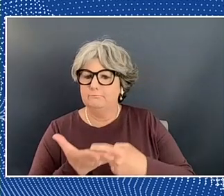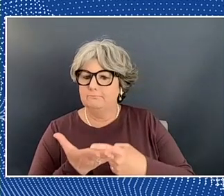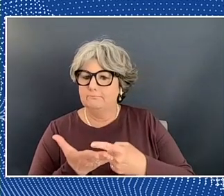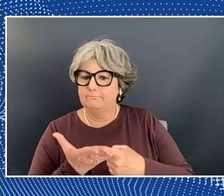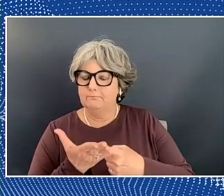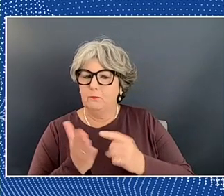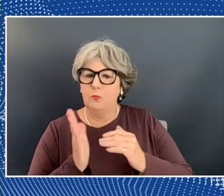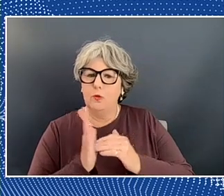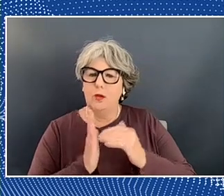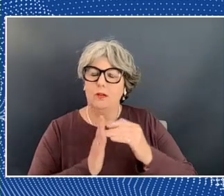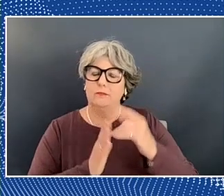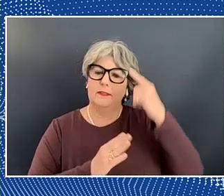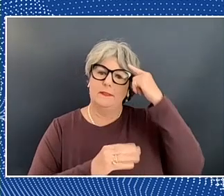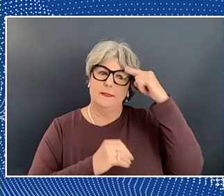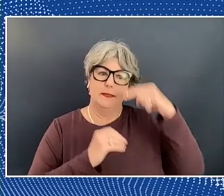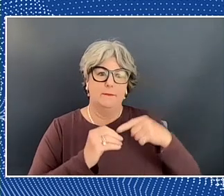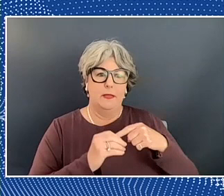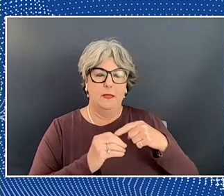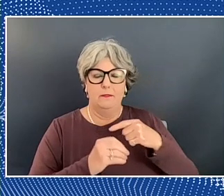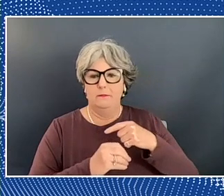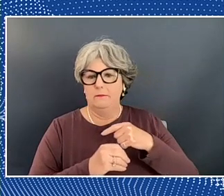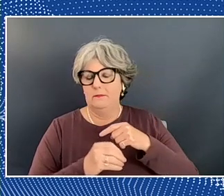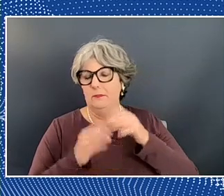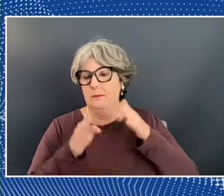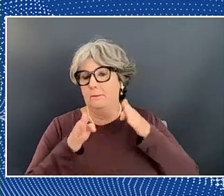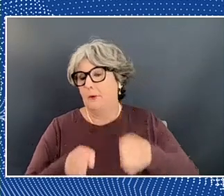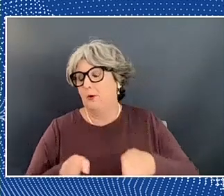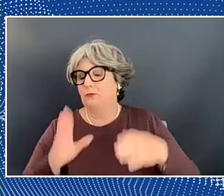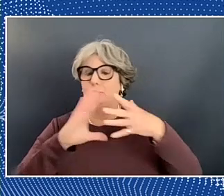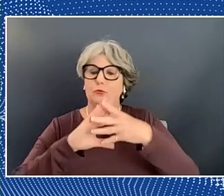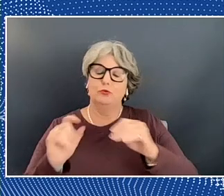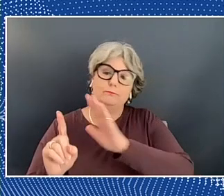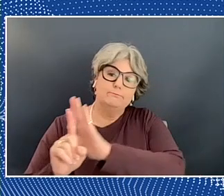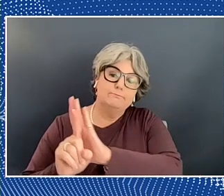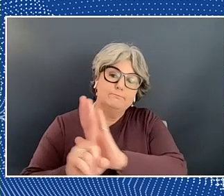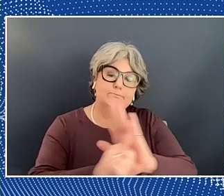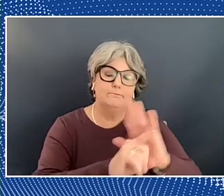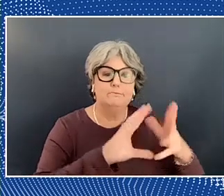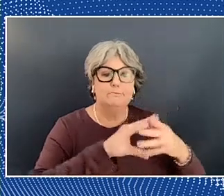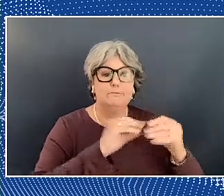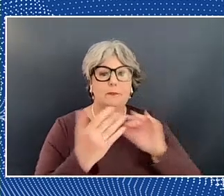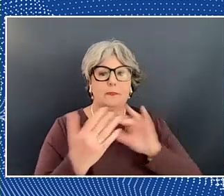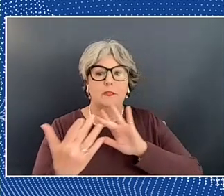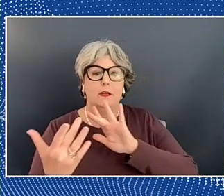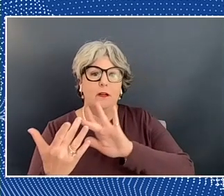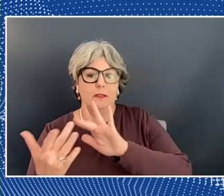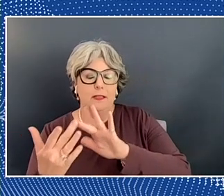personal individual stories that are contact's experience or that we've experienced personally.